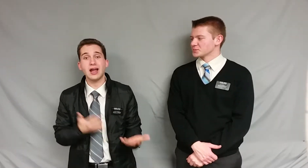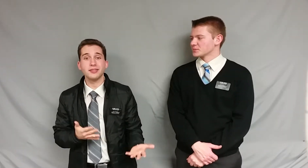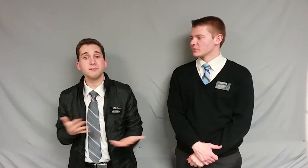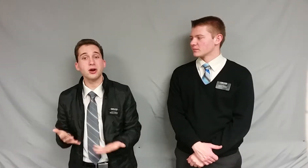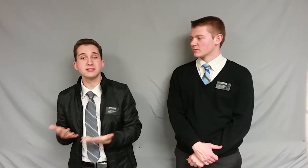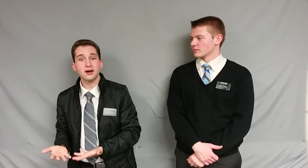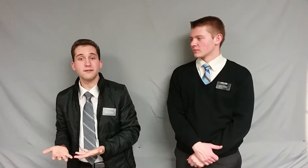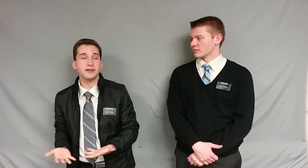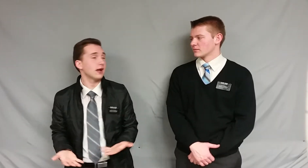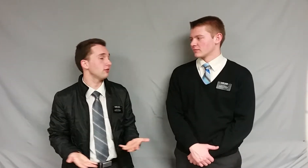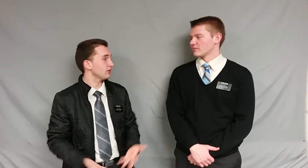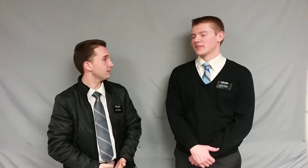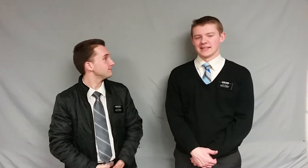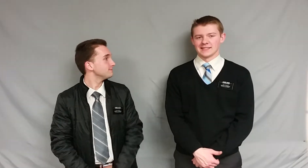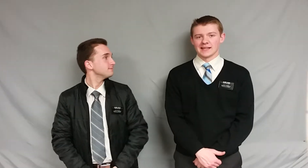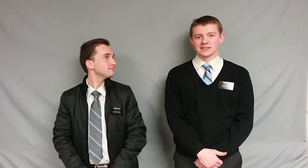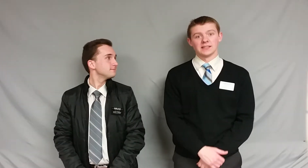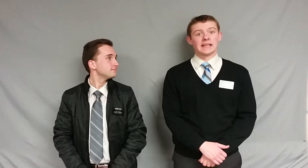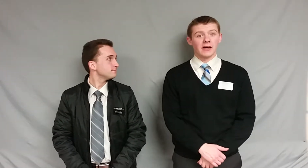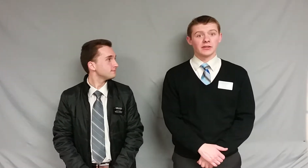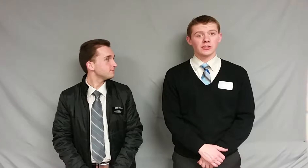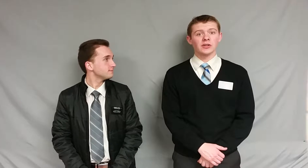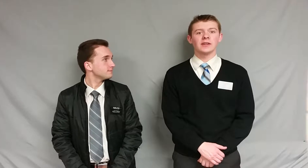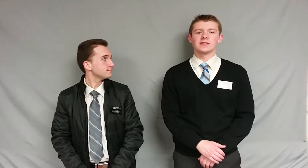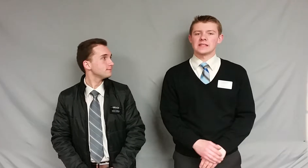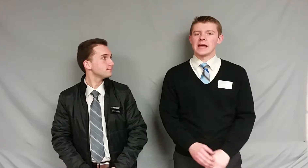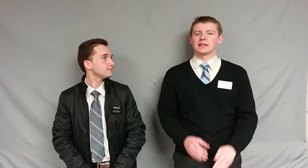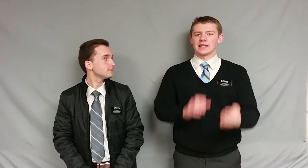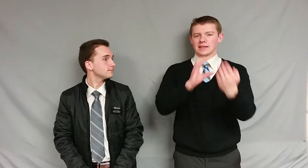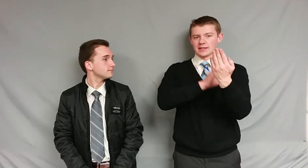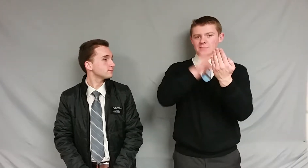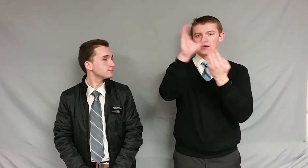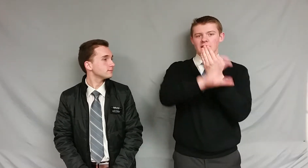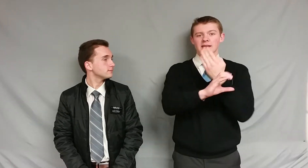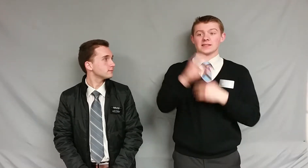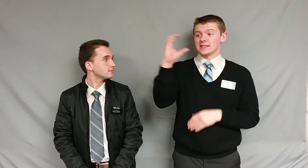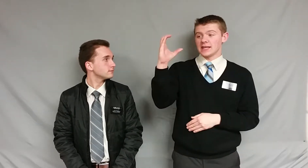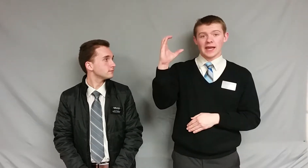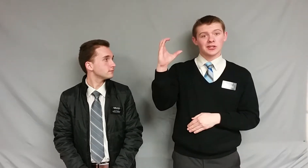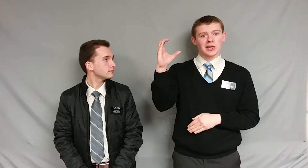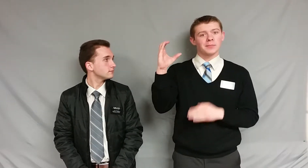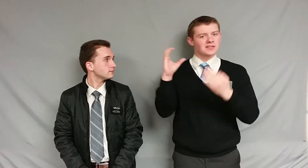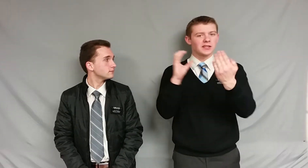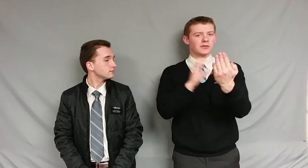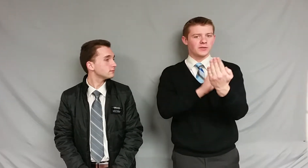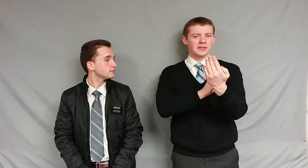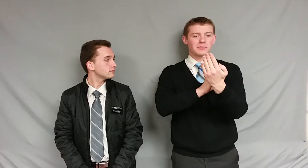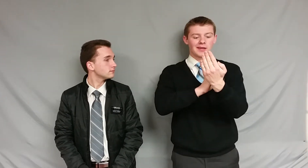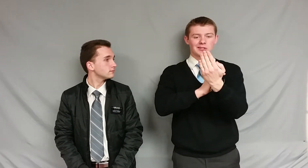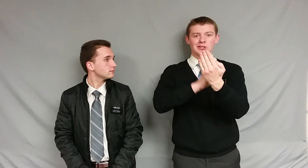and the parts of the calendar. Exactly! Calendar is signed like this. It's a "C" handshape and it's like you're flipping the page.